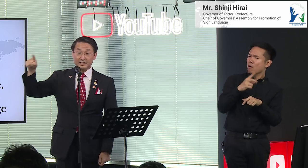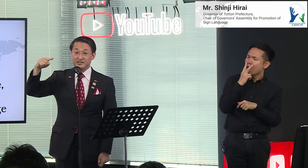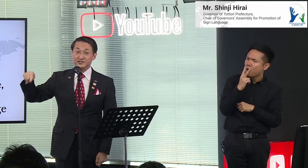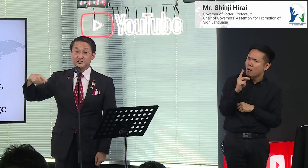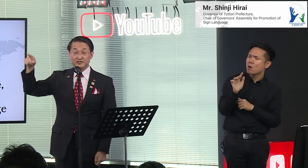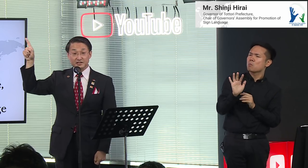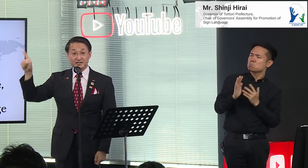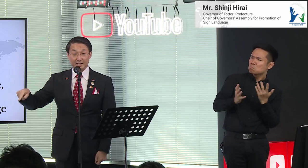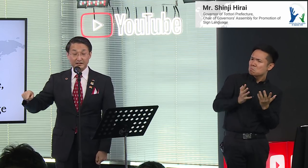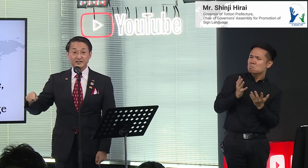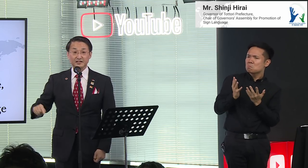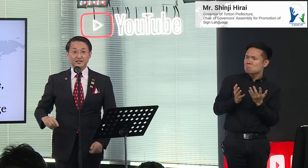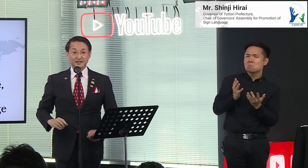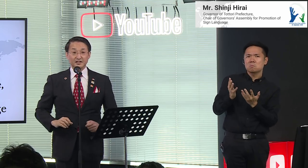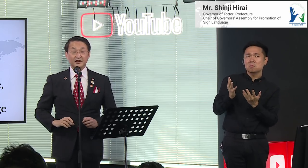change is quite important, I believe.